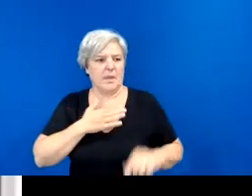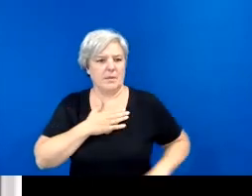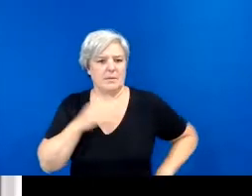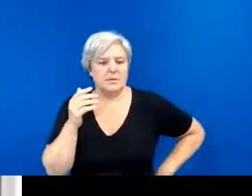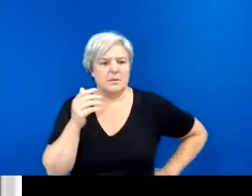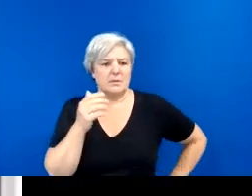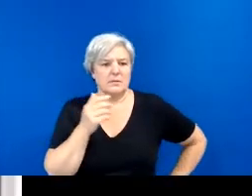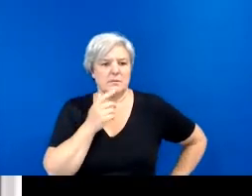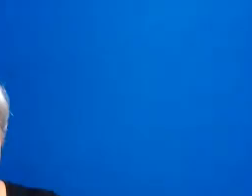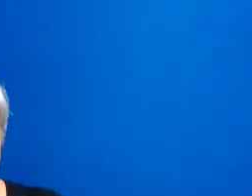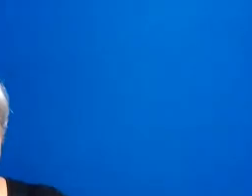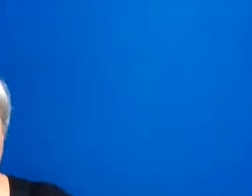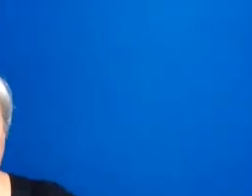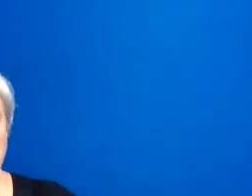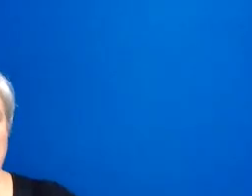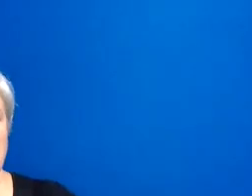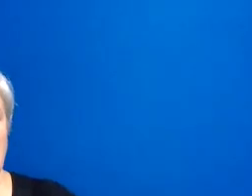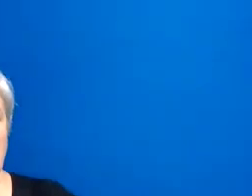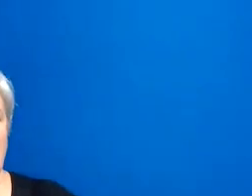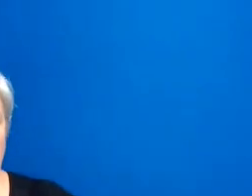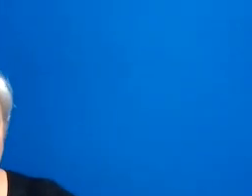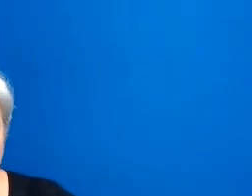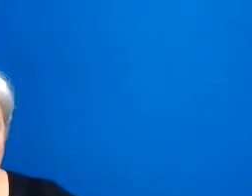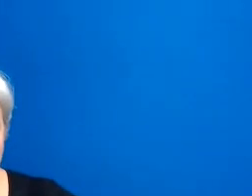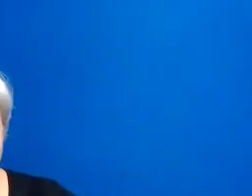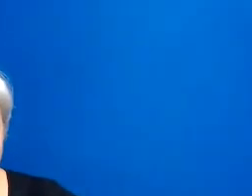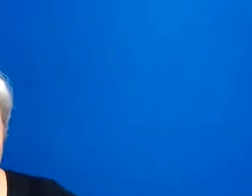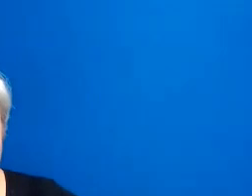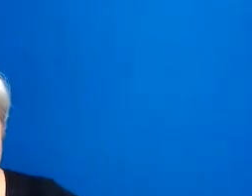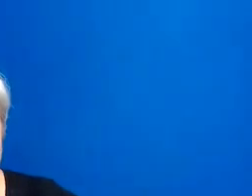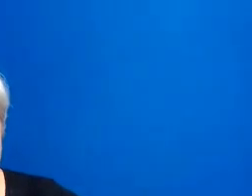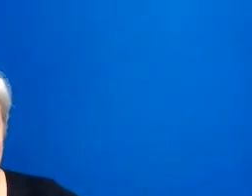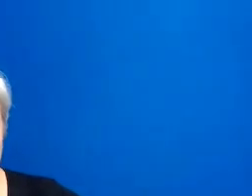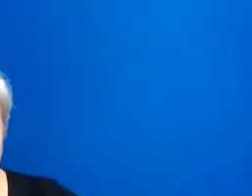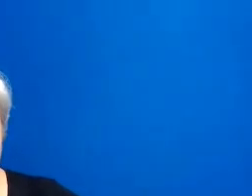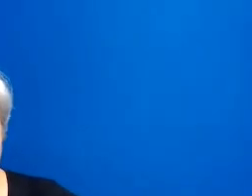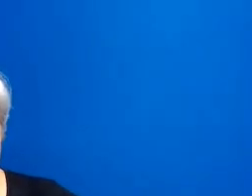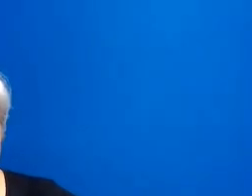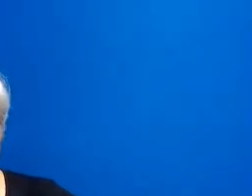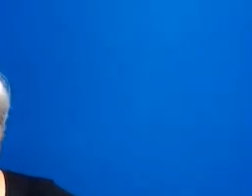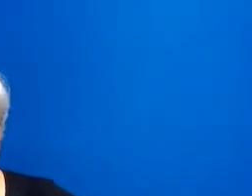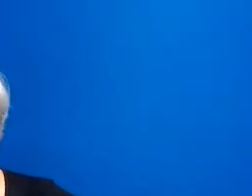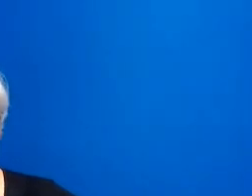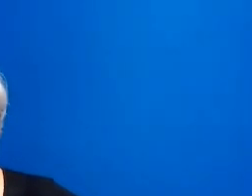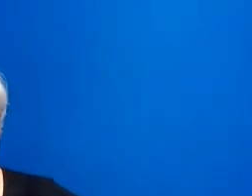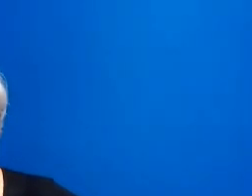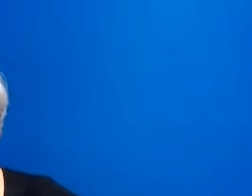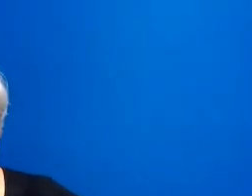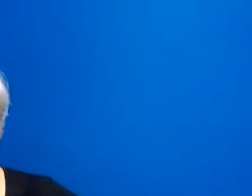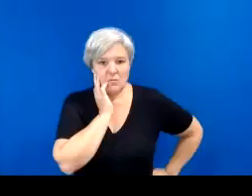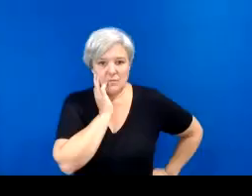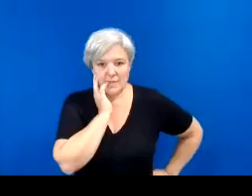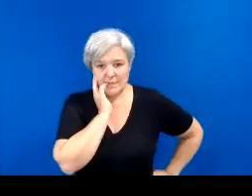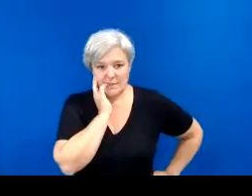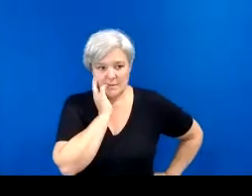share the PowerPoint.